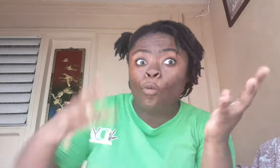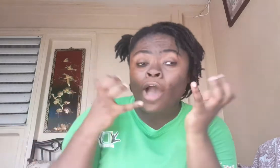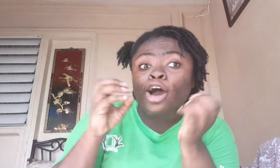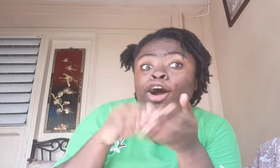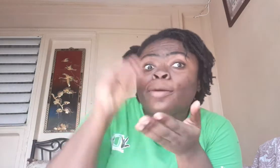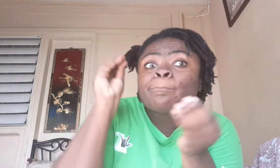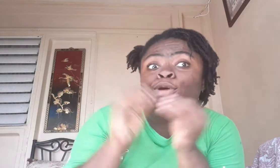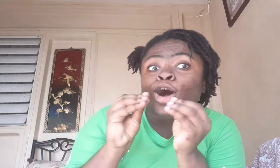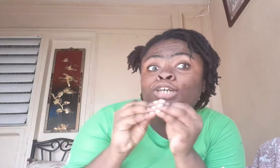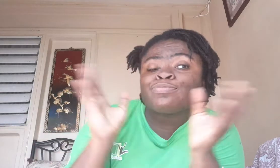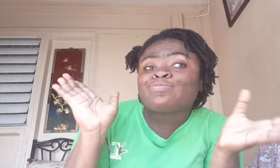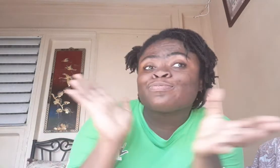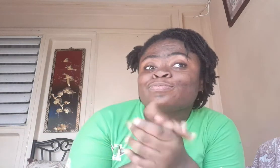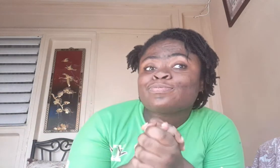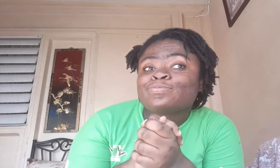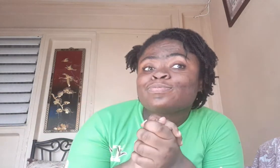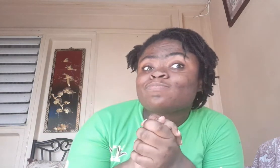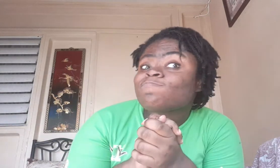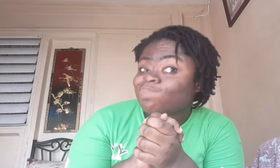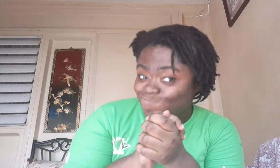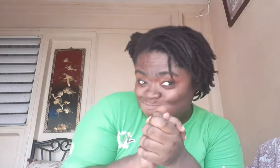Want to learn more? Ummm :3